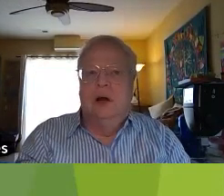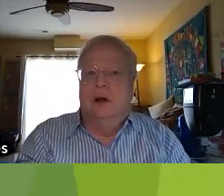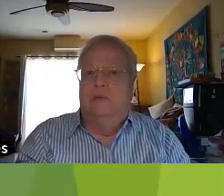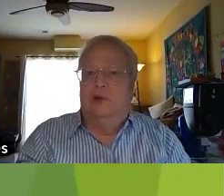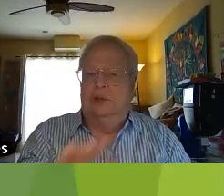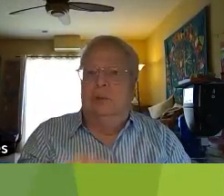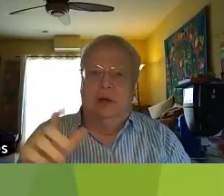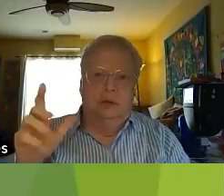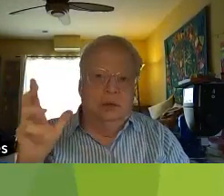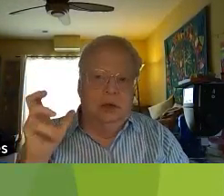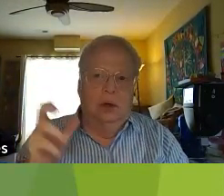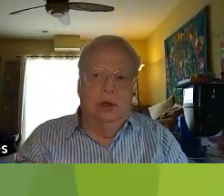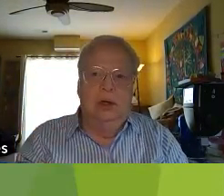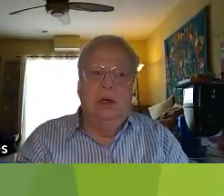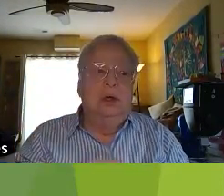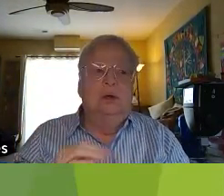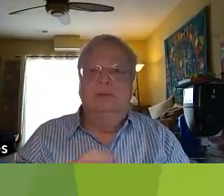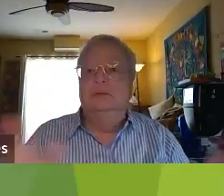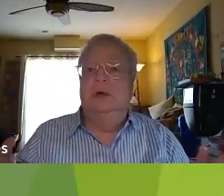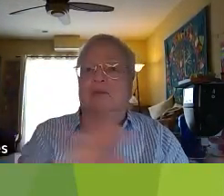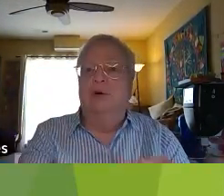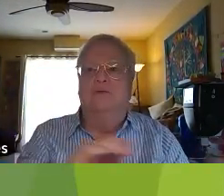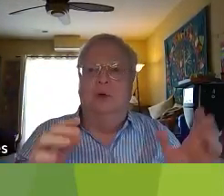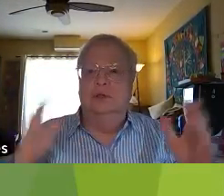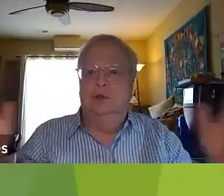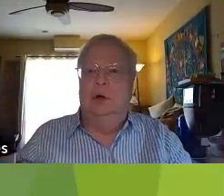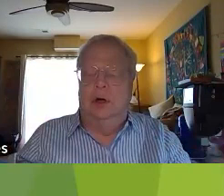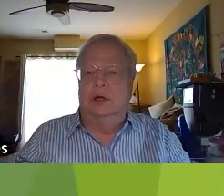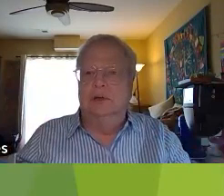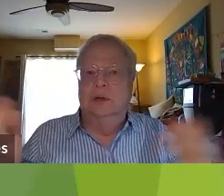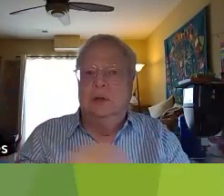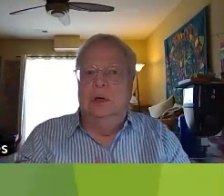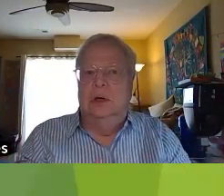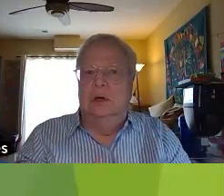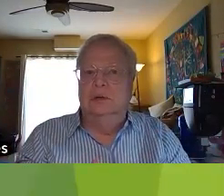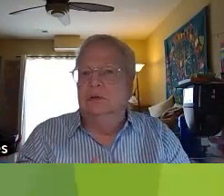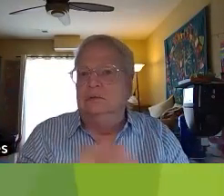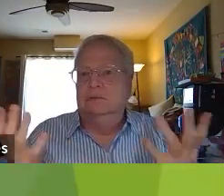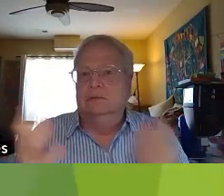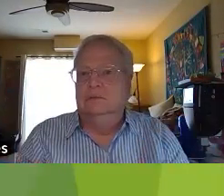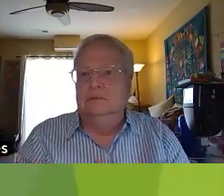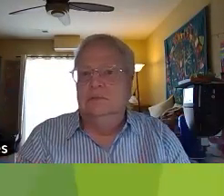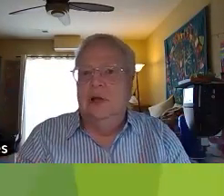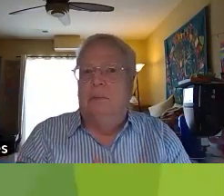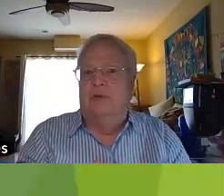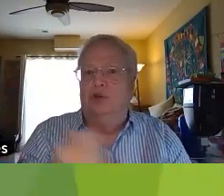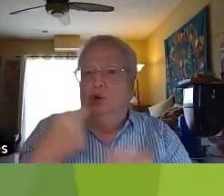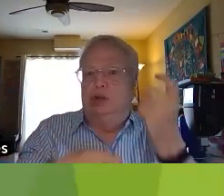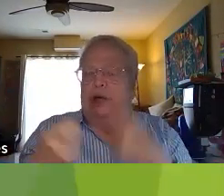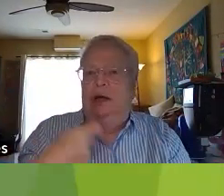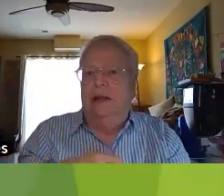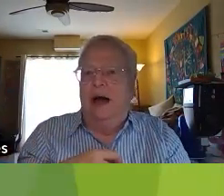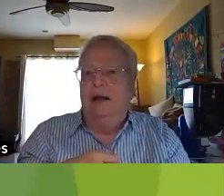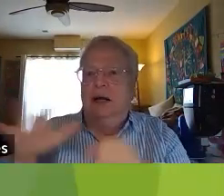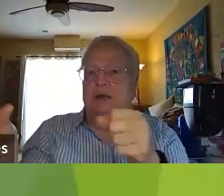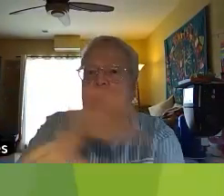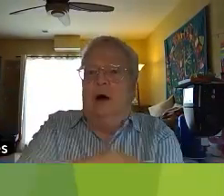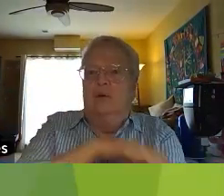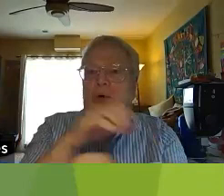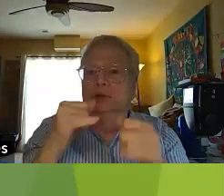For somebody who is hearing, "cover" for insurance is... but if you sign that, it's "cover insurance."